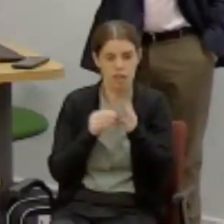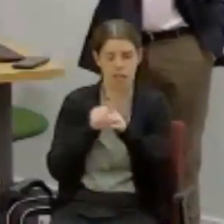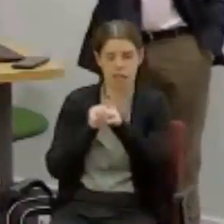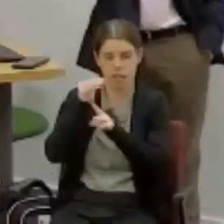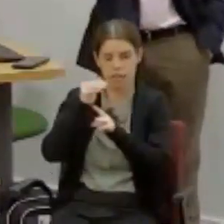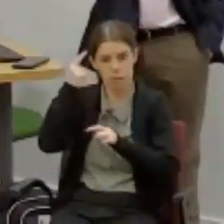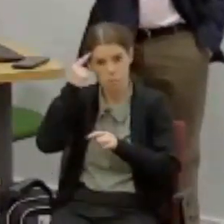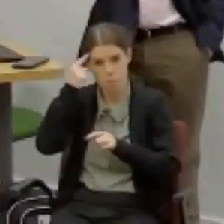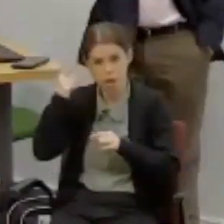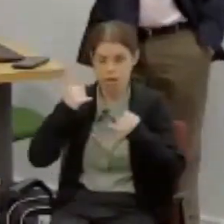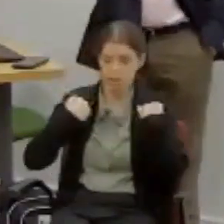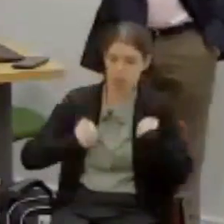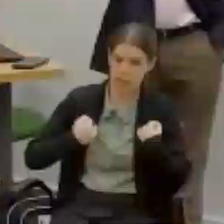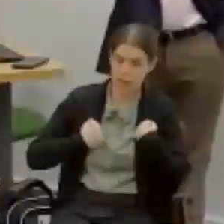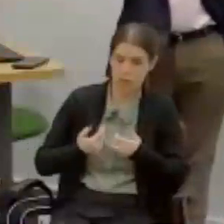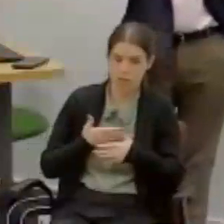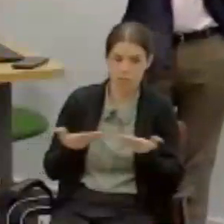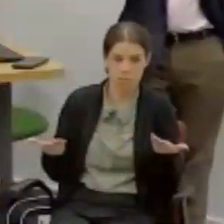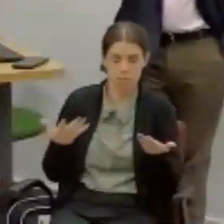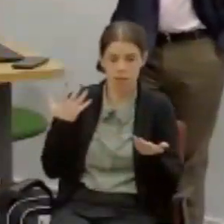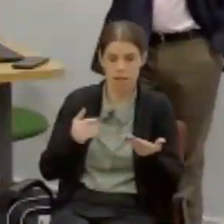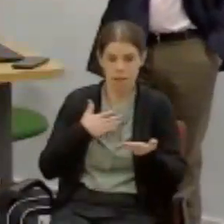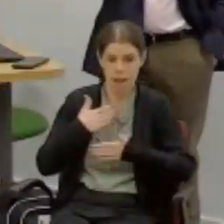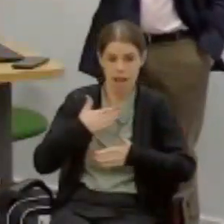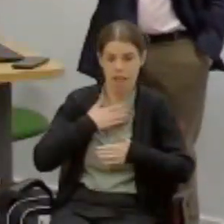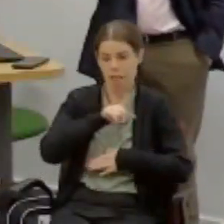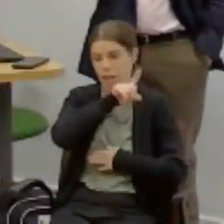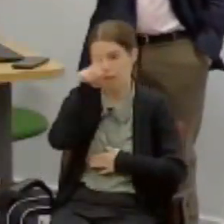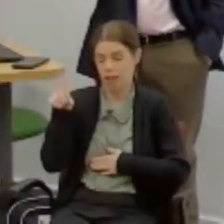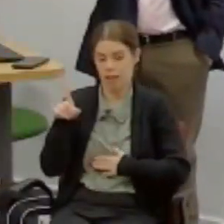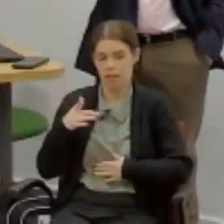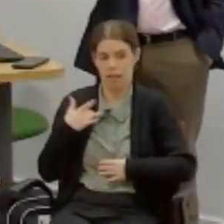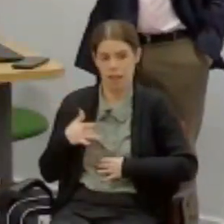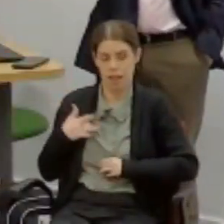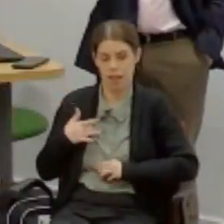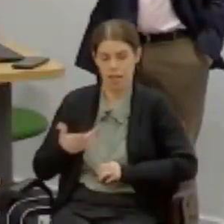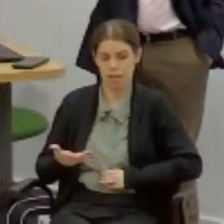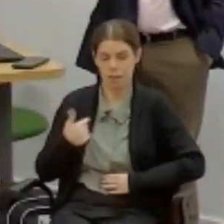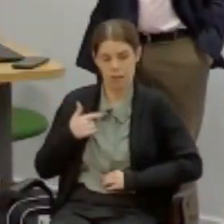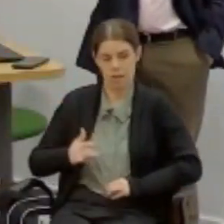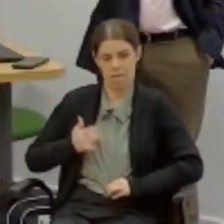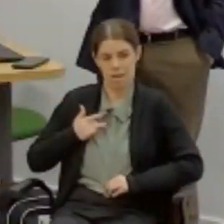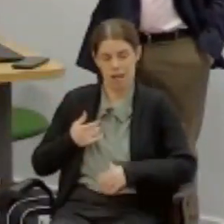gender brain disease, and they tend to be healthier and later life in American football as well. So, my feeling is that crickets?